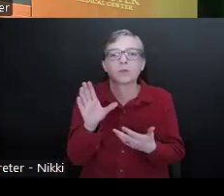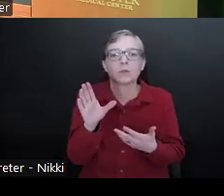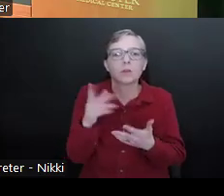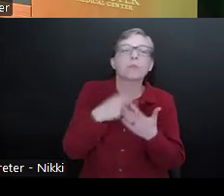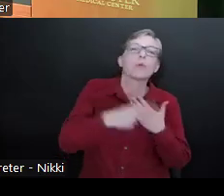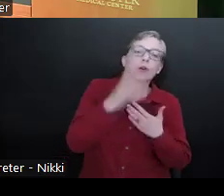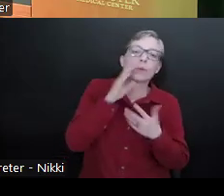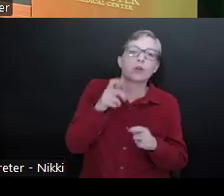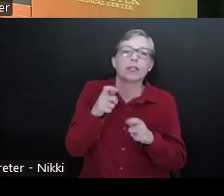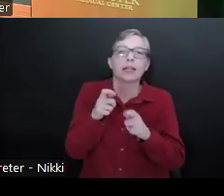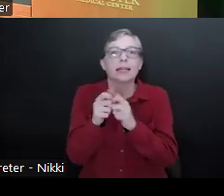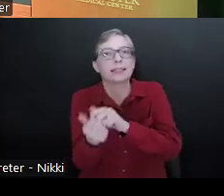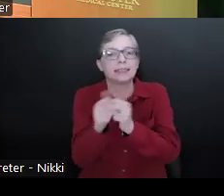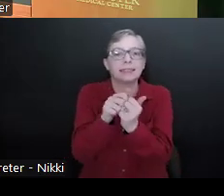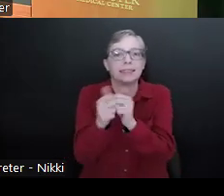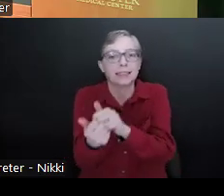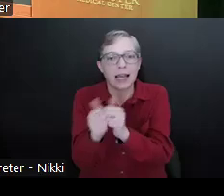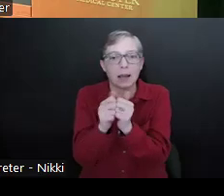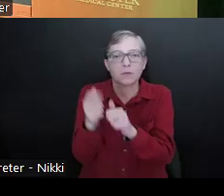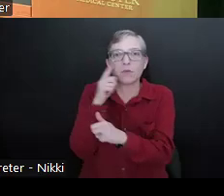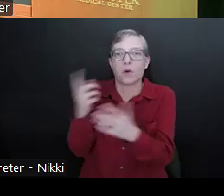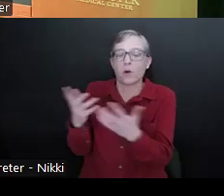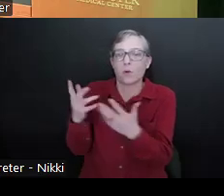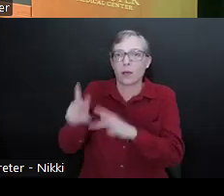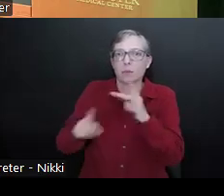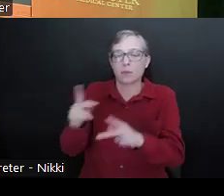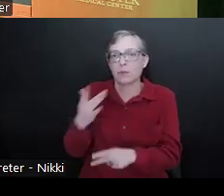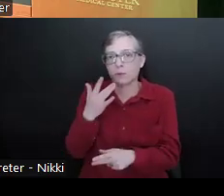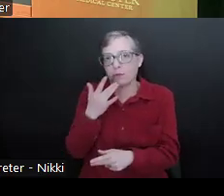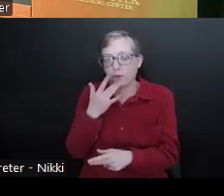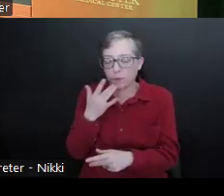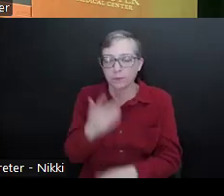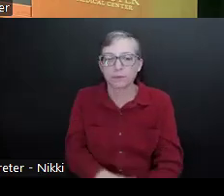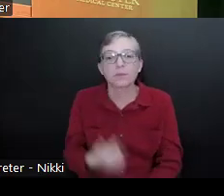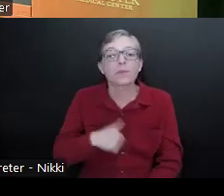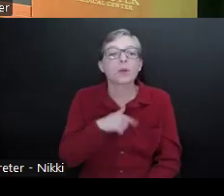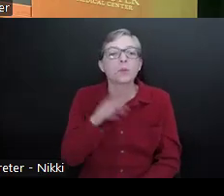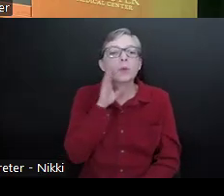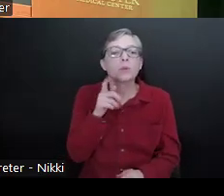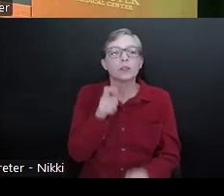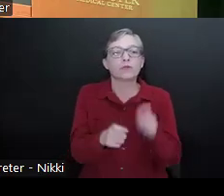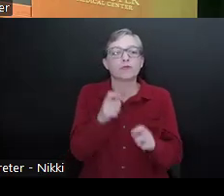also have people set health behavior goals uh and try to do different activities each each week so